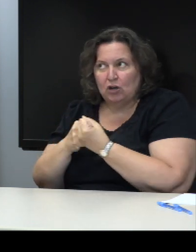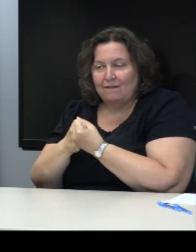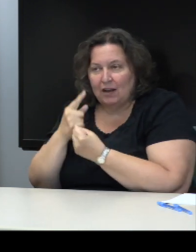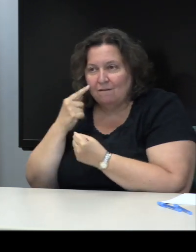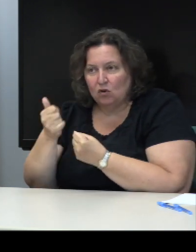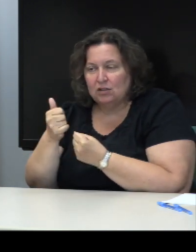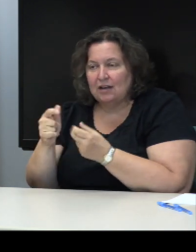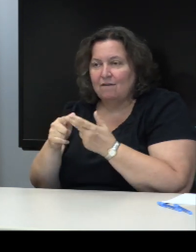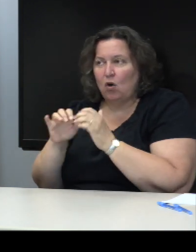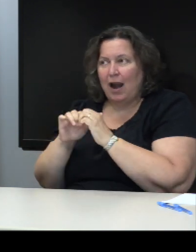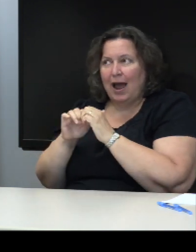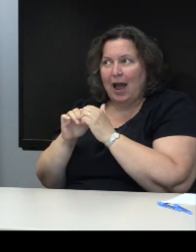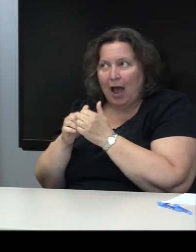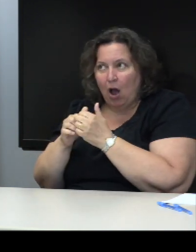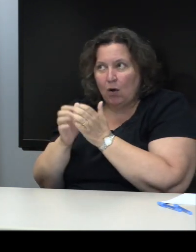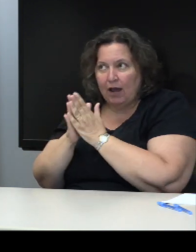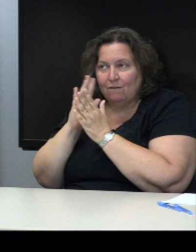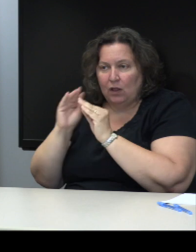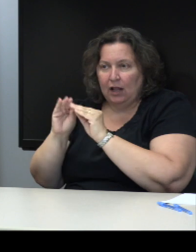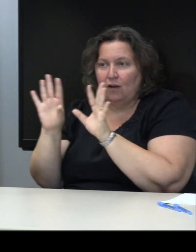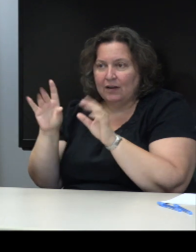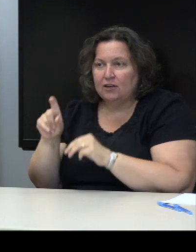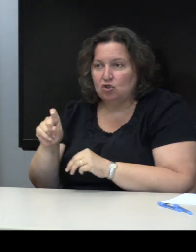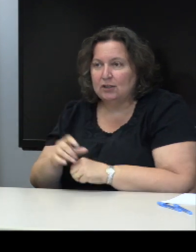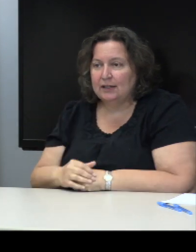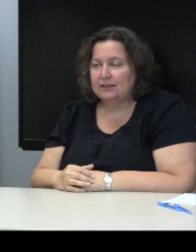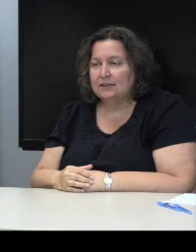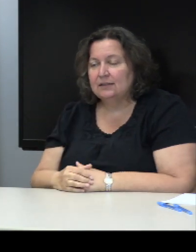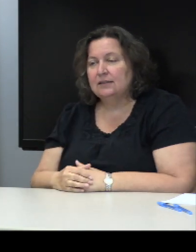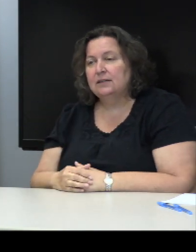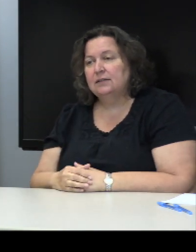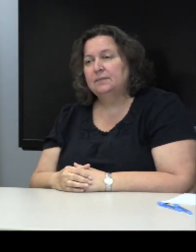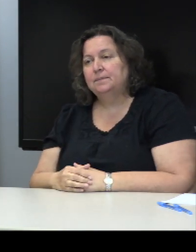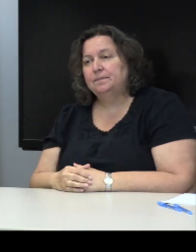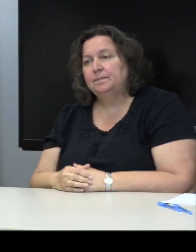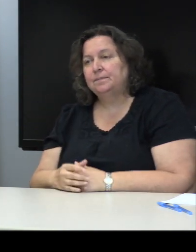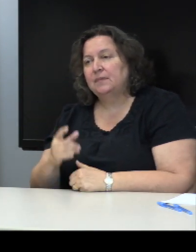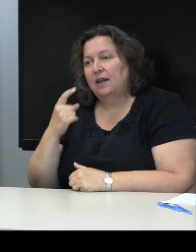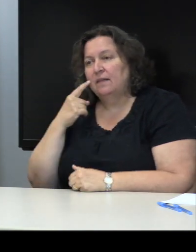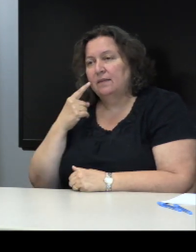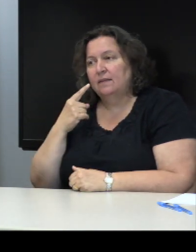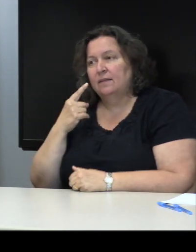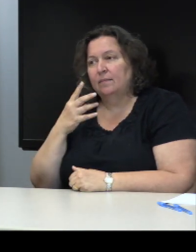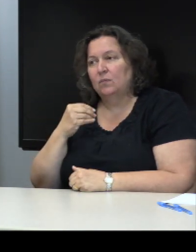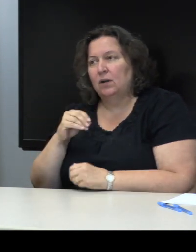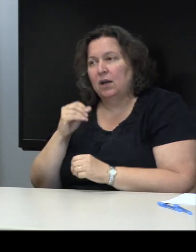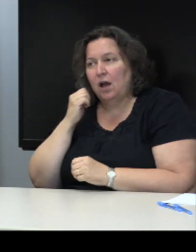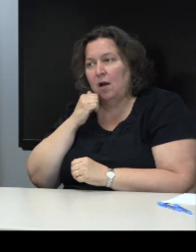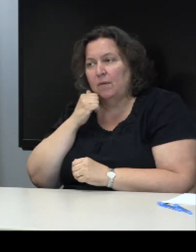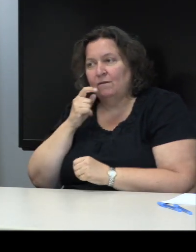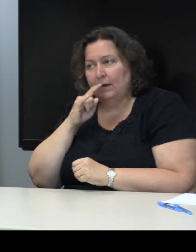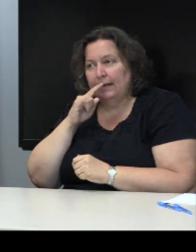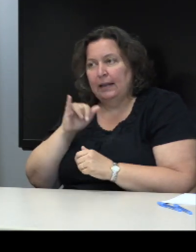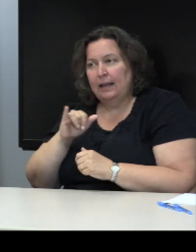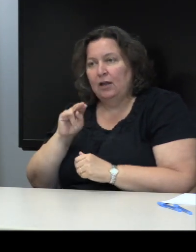or how to get the clarification she needs. Jay: I think it’s fairly common for kids like Norah, but definitely something